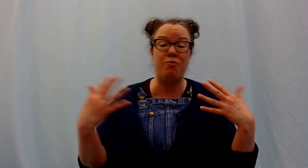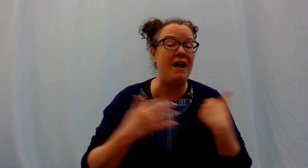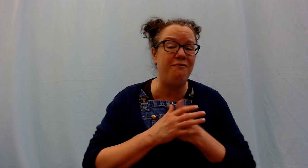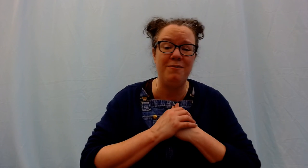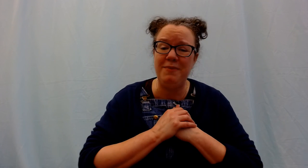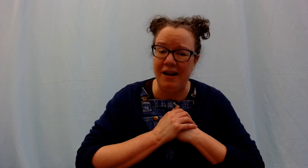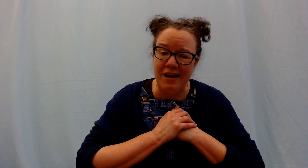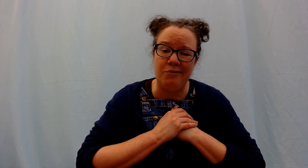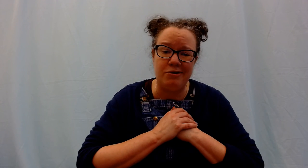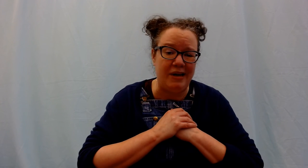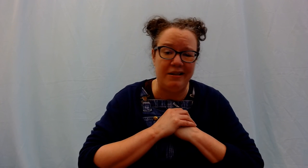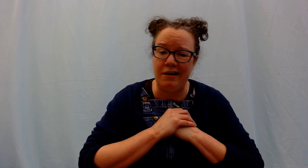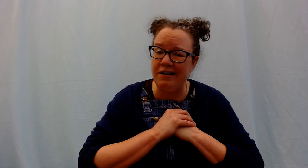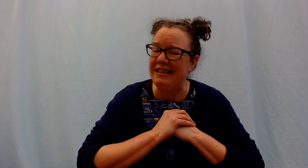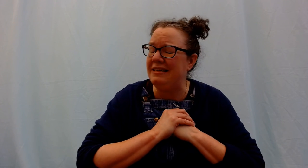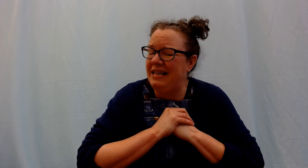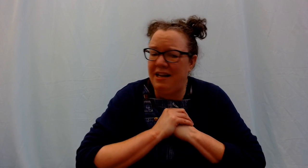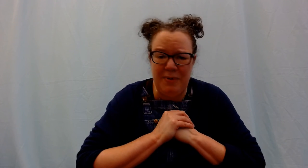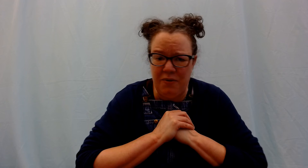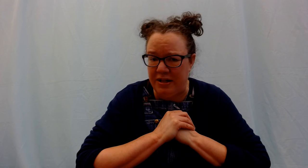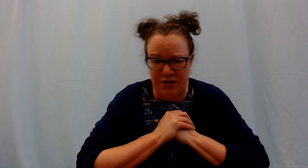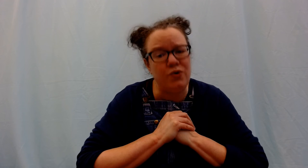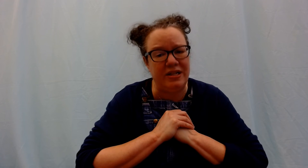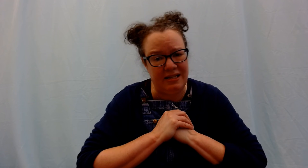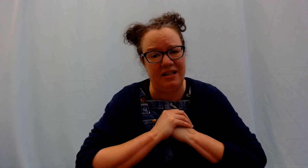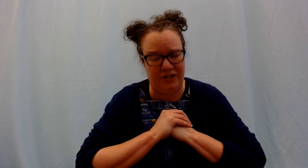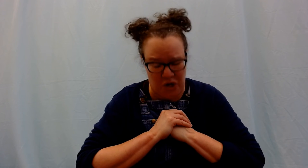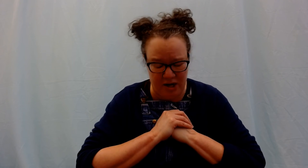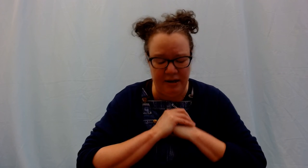right from the beginning when we're bathing our little itty bitty ones you could sing this song.